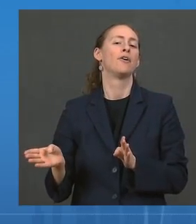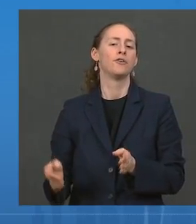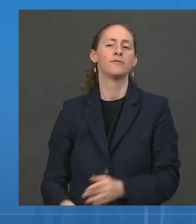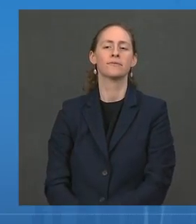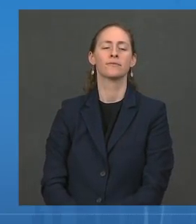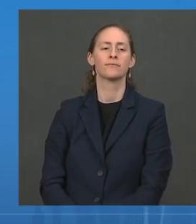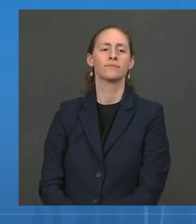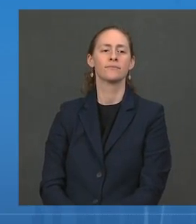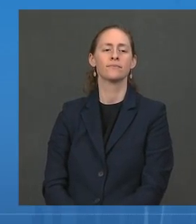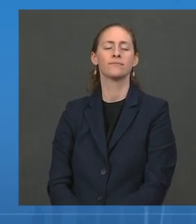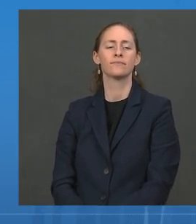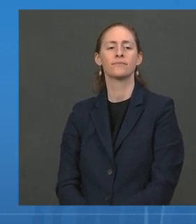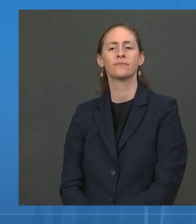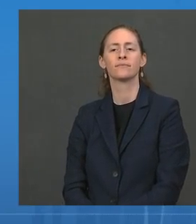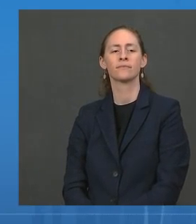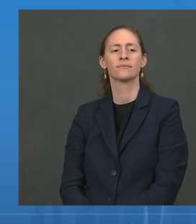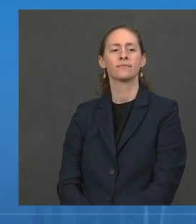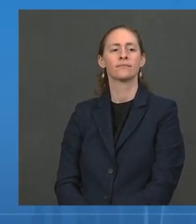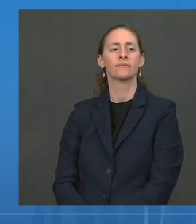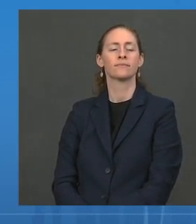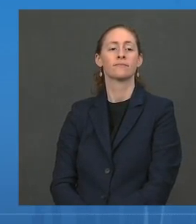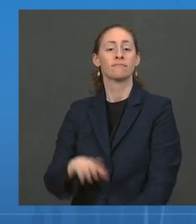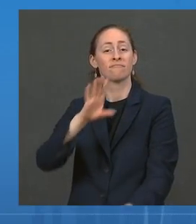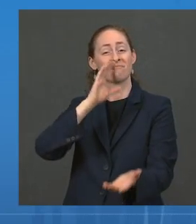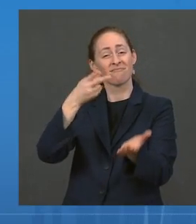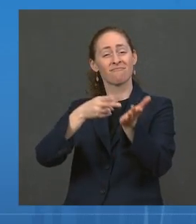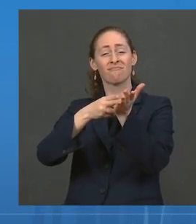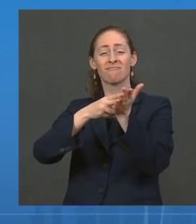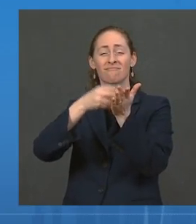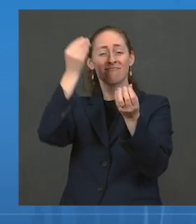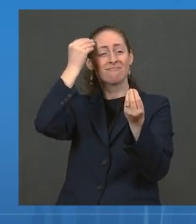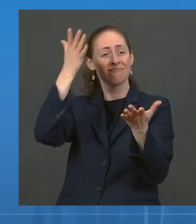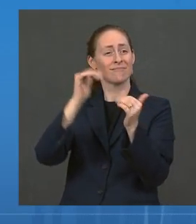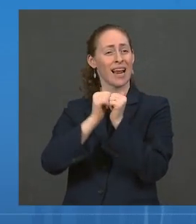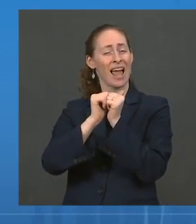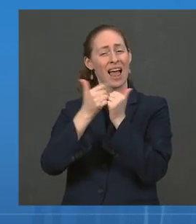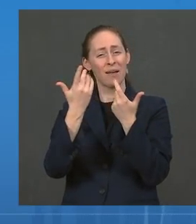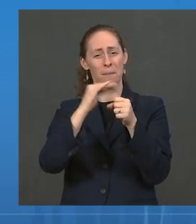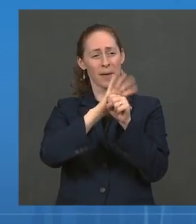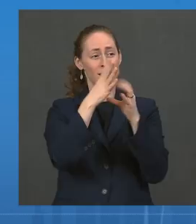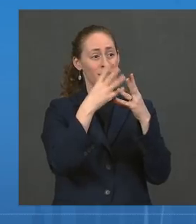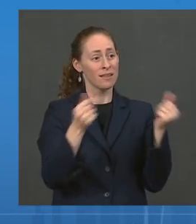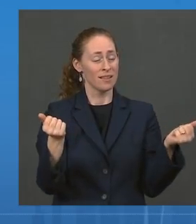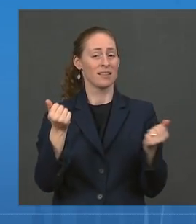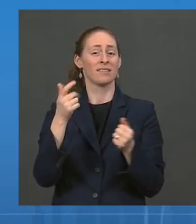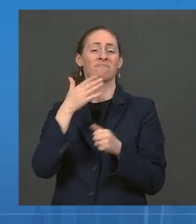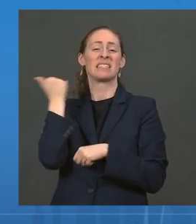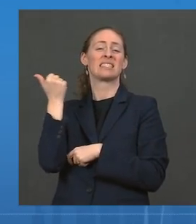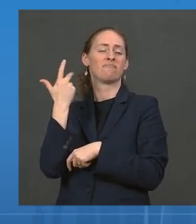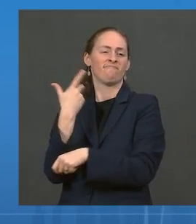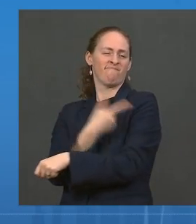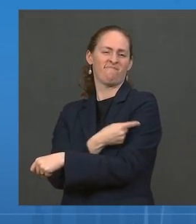We know vaccinations are the best way to accelerate our path out of the pandemic. And taking a look at the data,